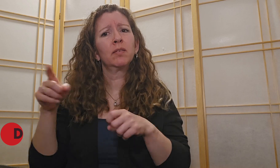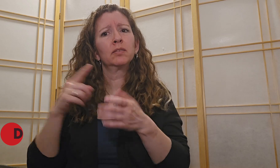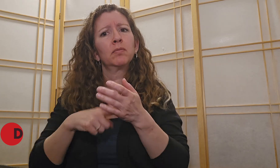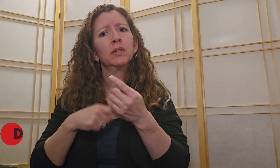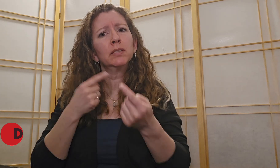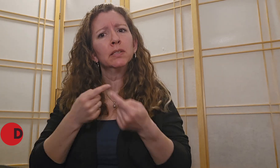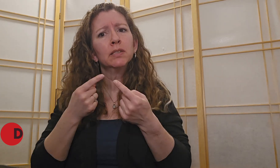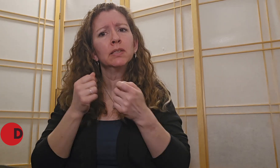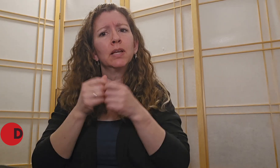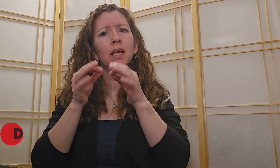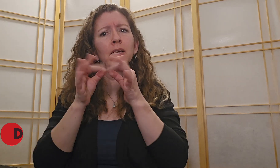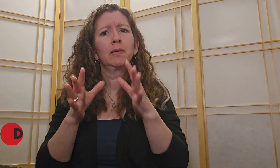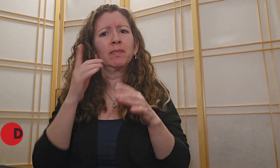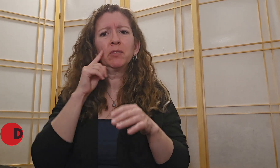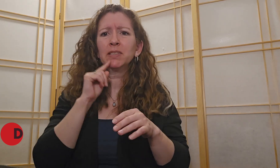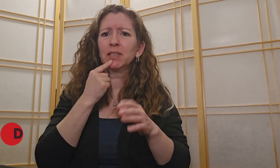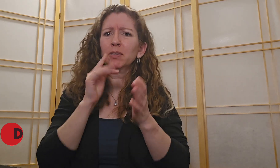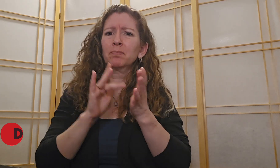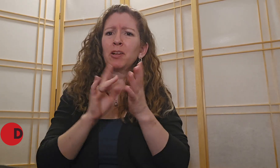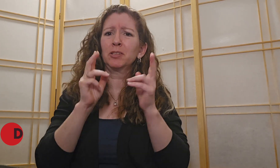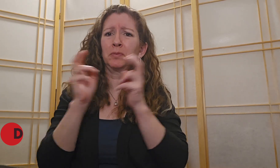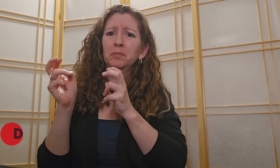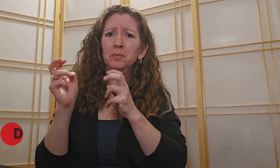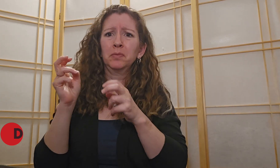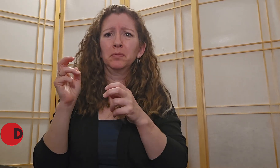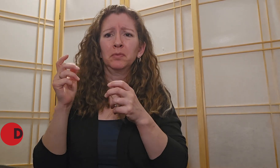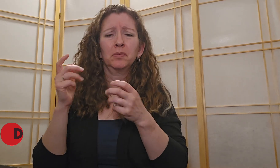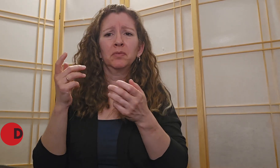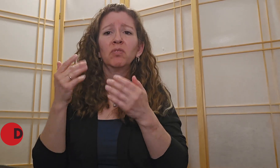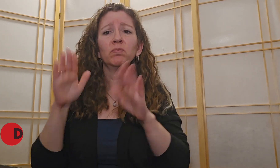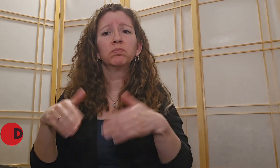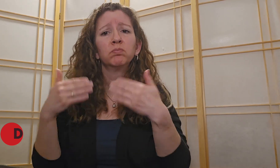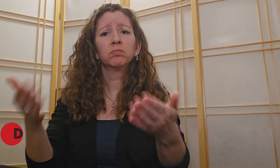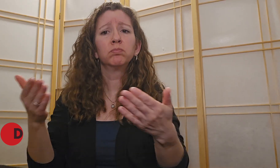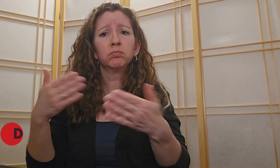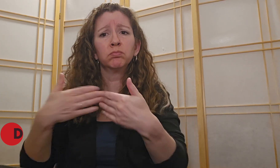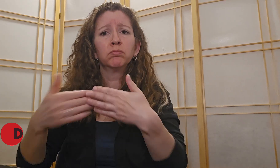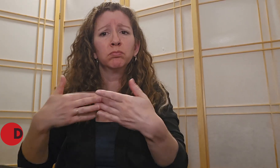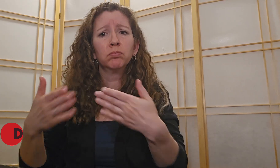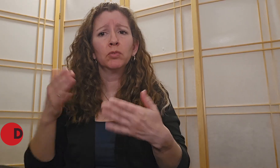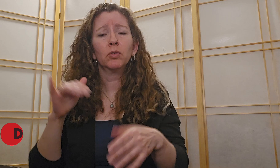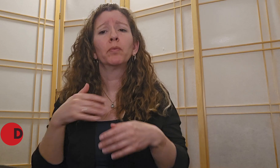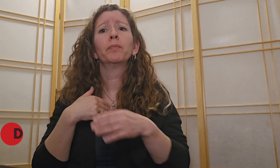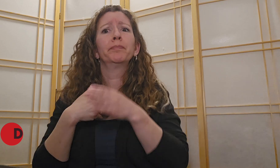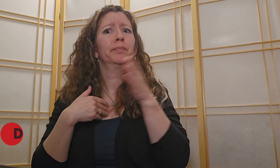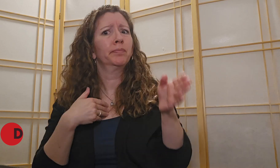to get an interpreter for serious medical issues, and they would proceed without one regardless.